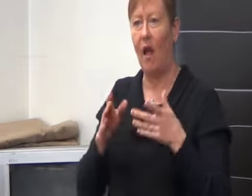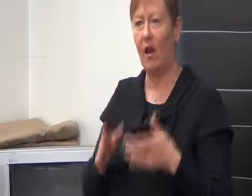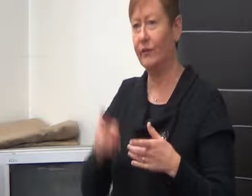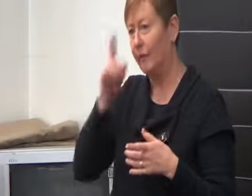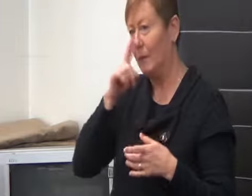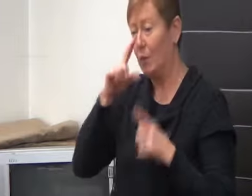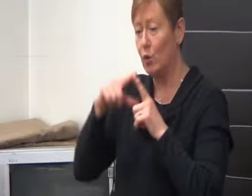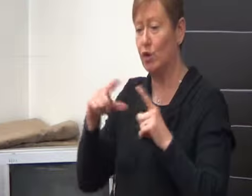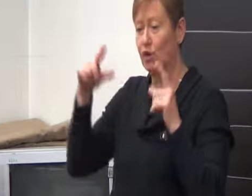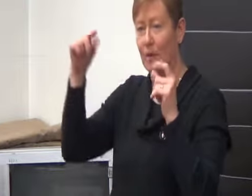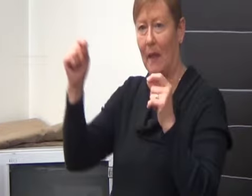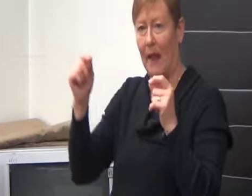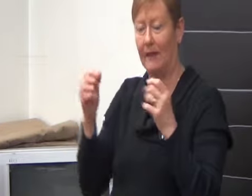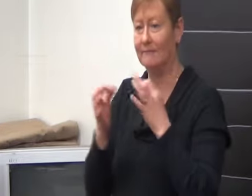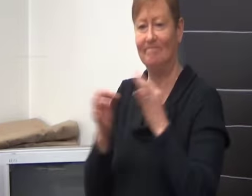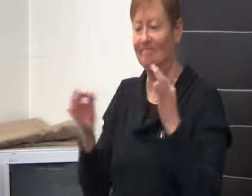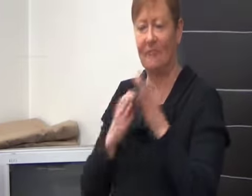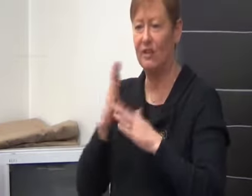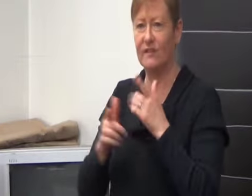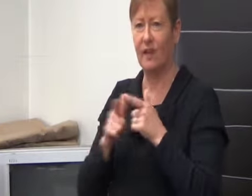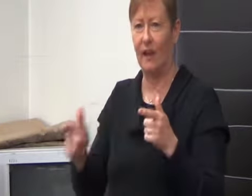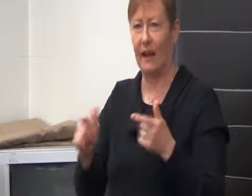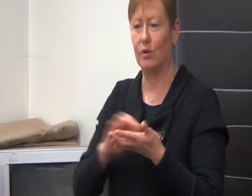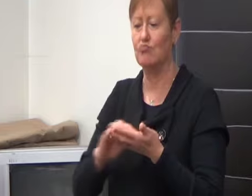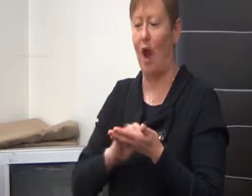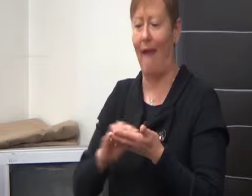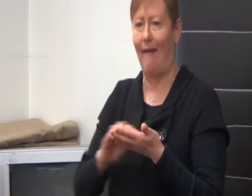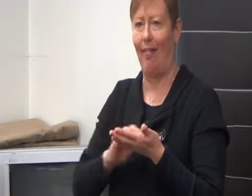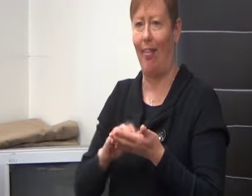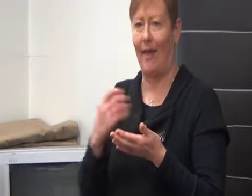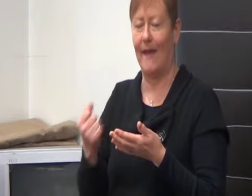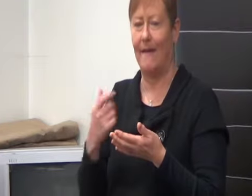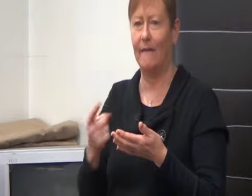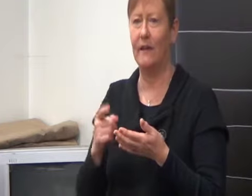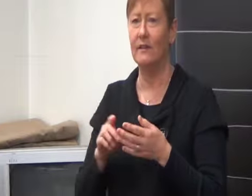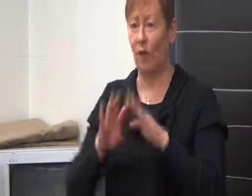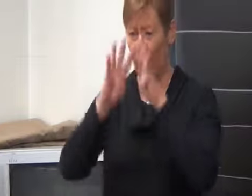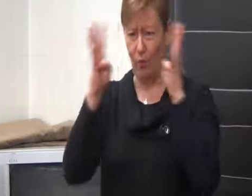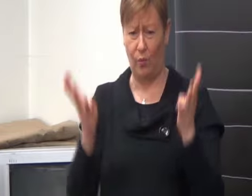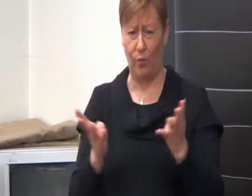don't use sign language. People all over the world will develop their communication to suit themselves.